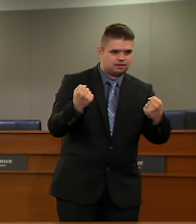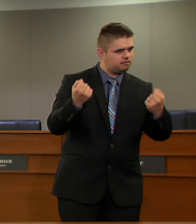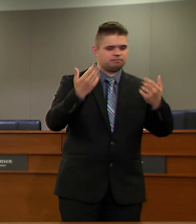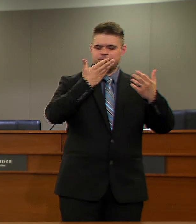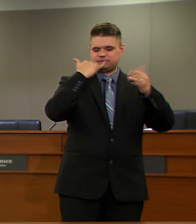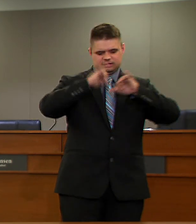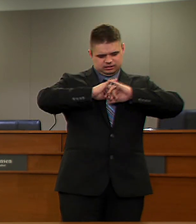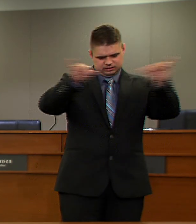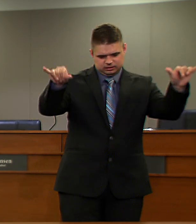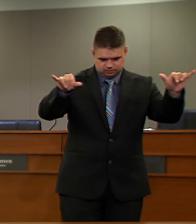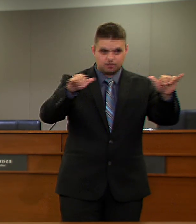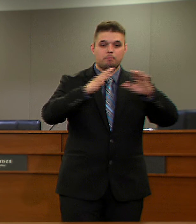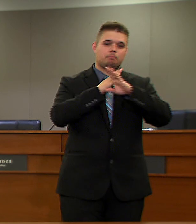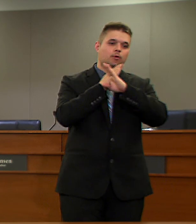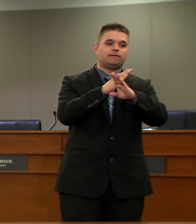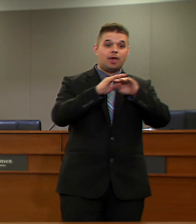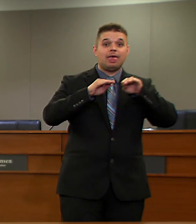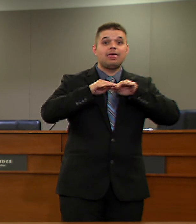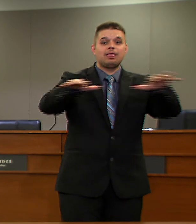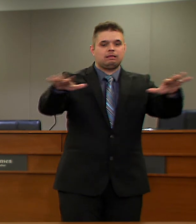And remember, we're not out of the woods yet.